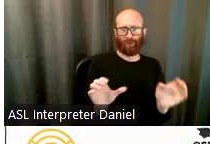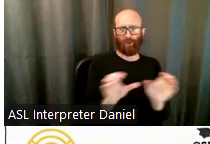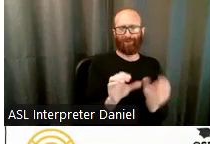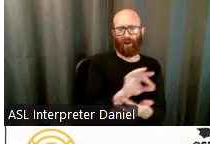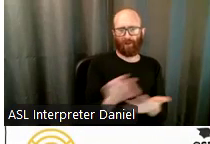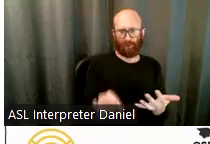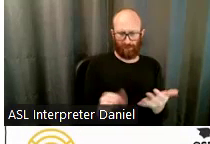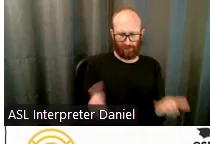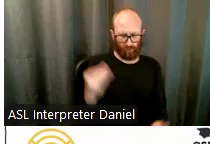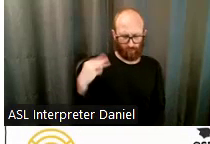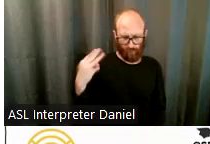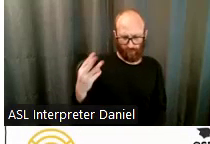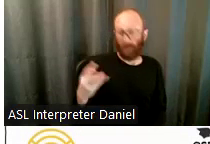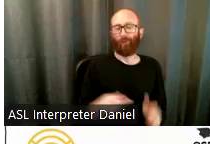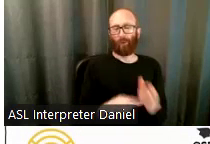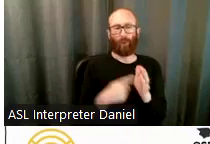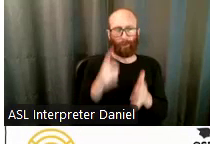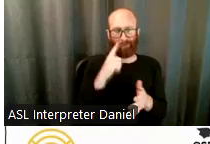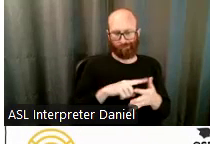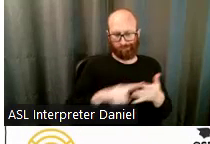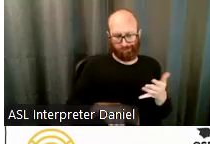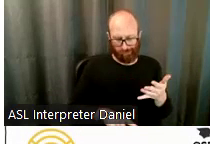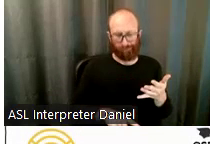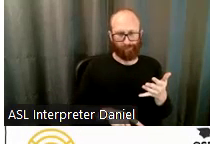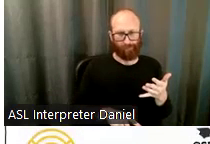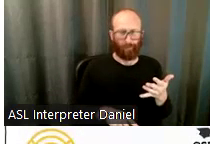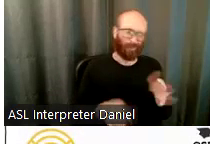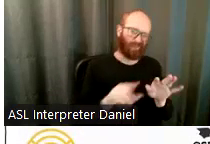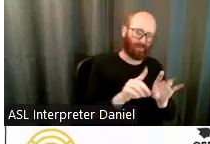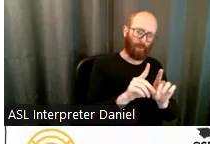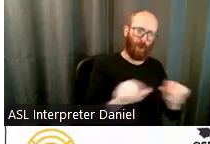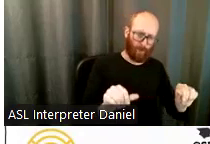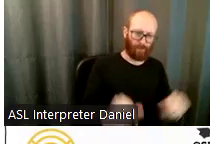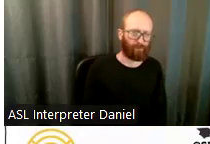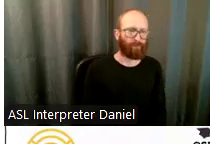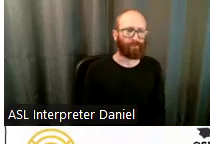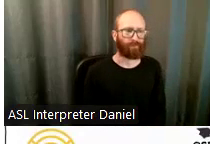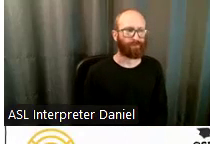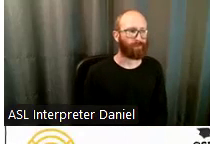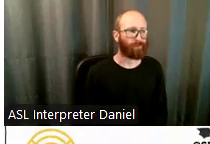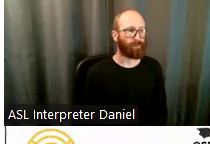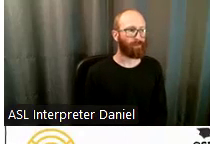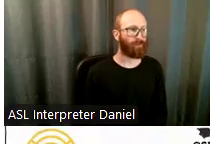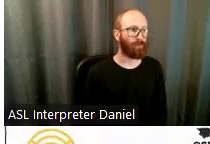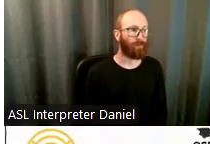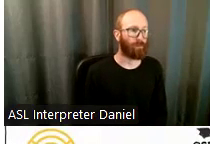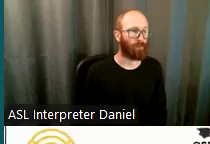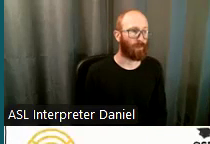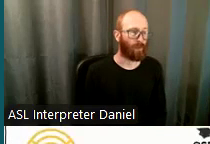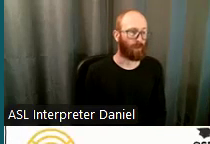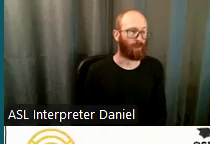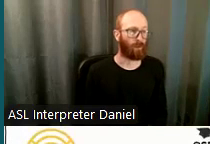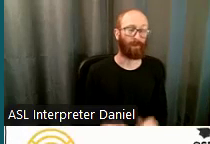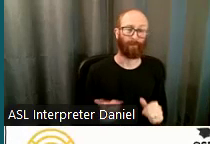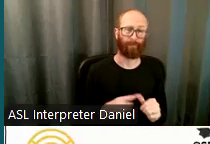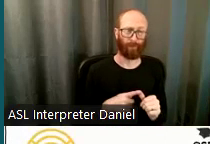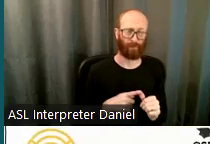are to earn those graduation or the diplomas. So first I want to start with whoops went too far,